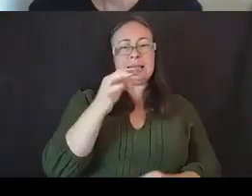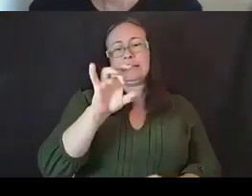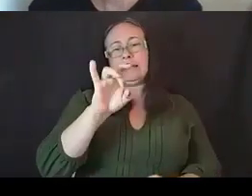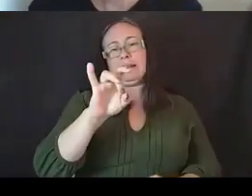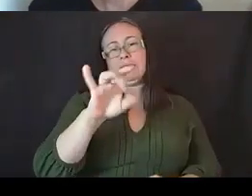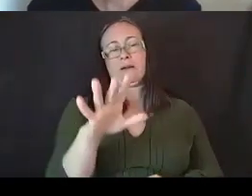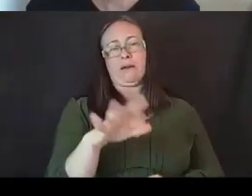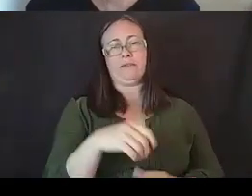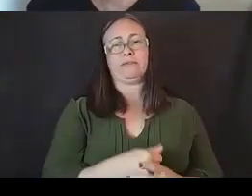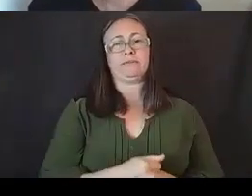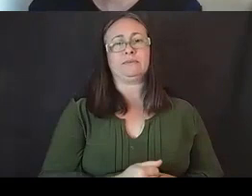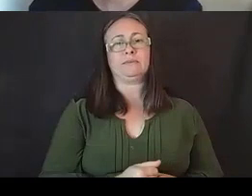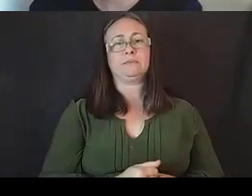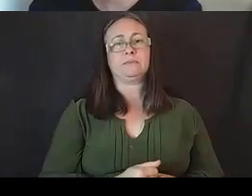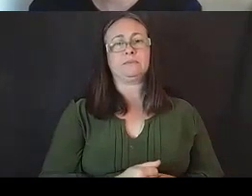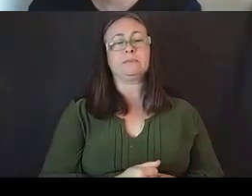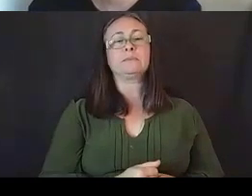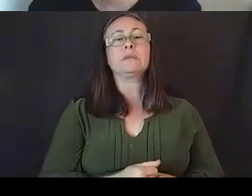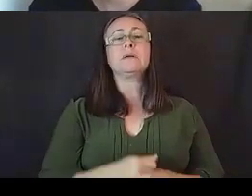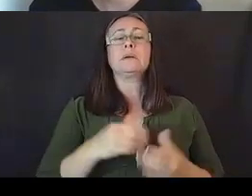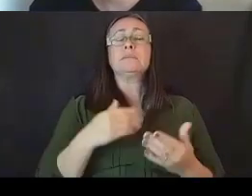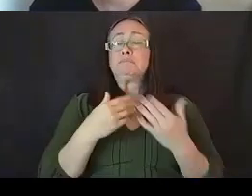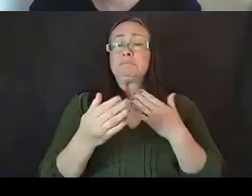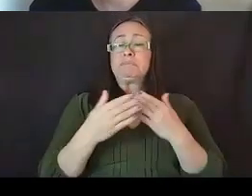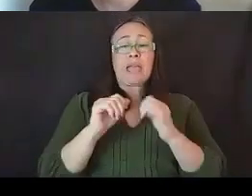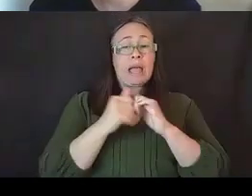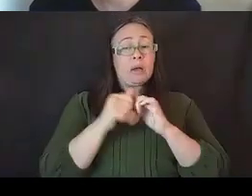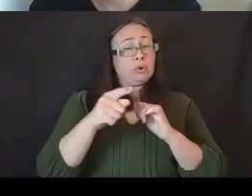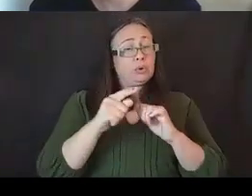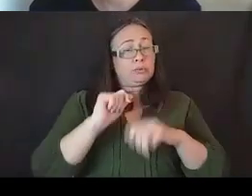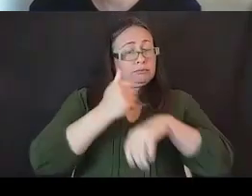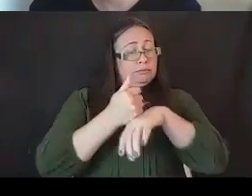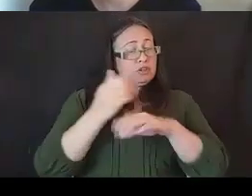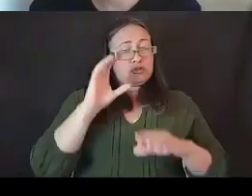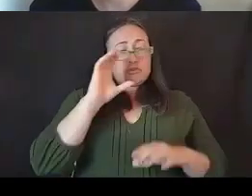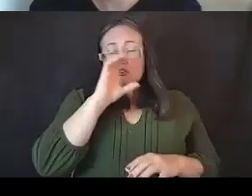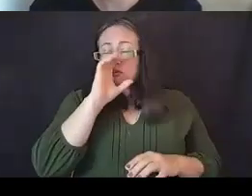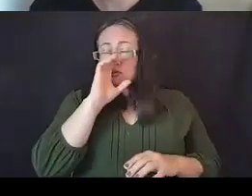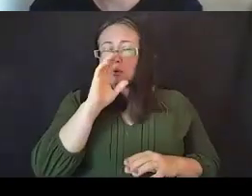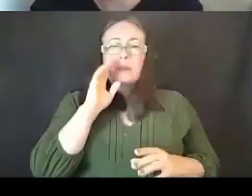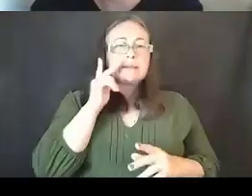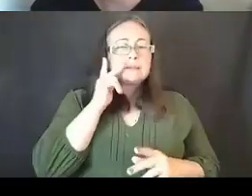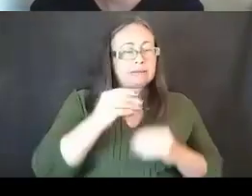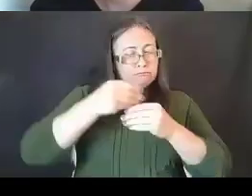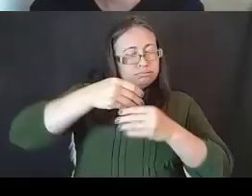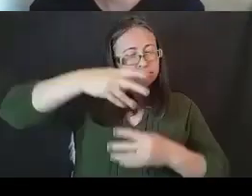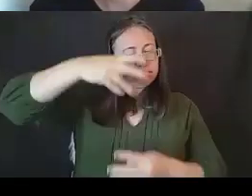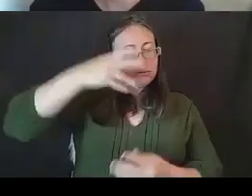No matter how you choose to set up your search, once it runs you'll see the list of projects matching your search criteria.